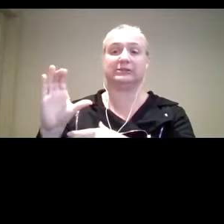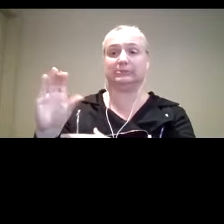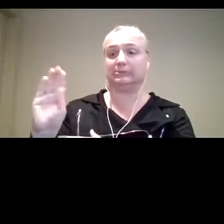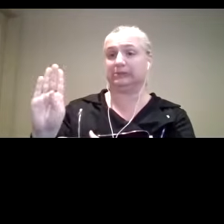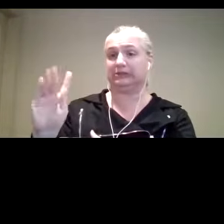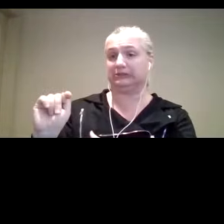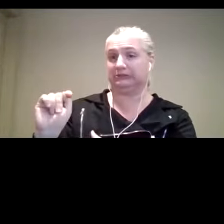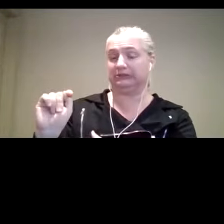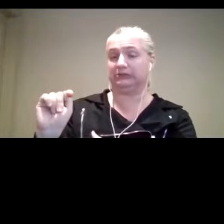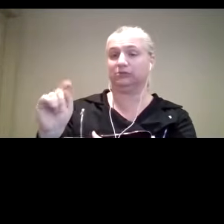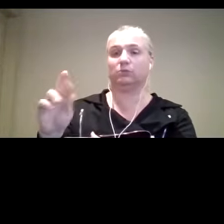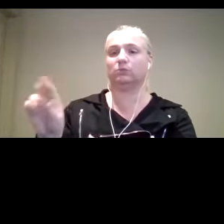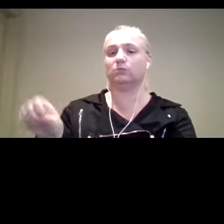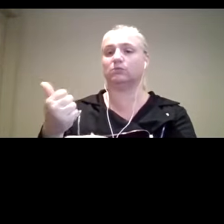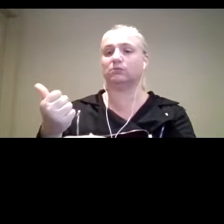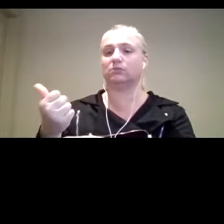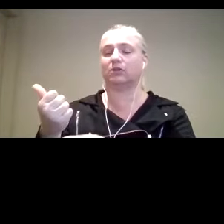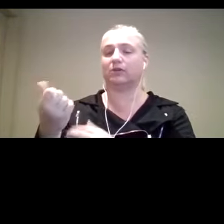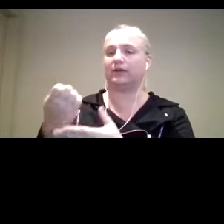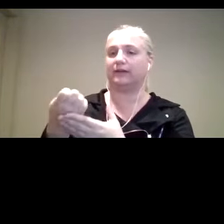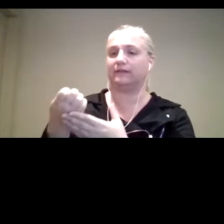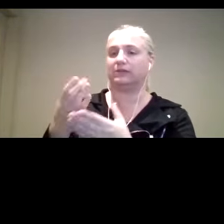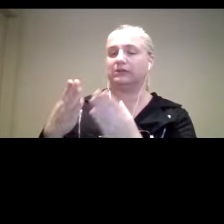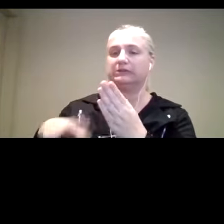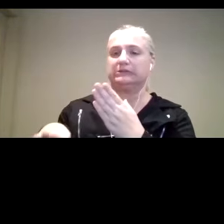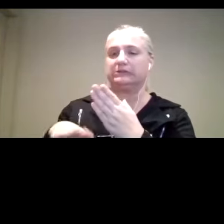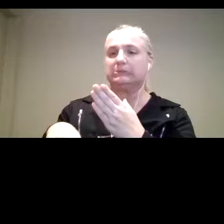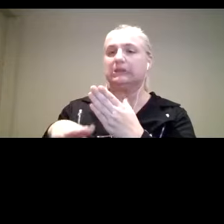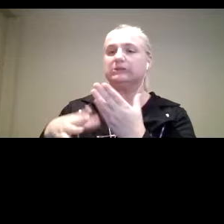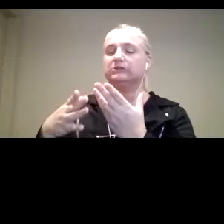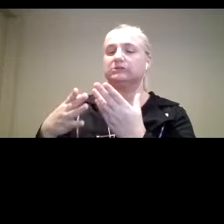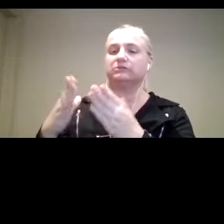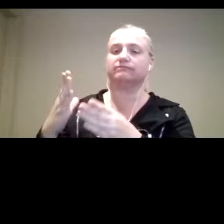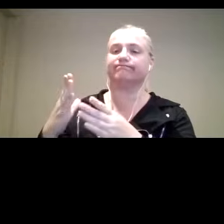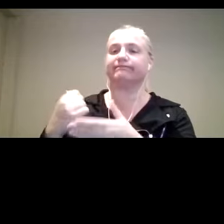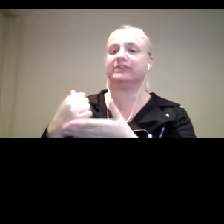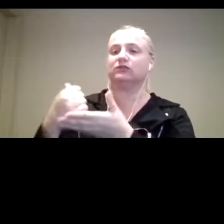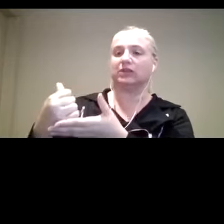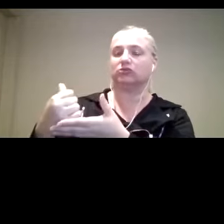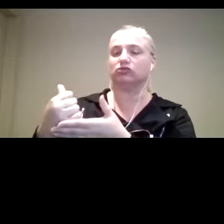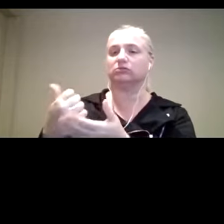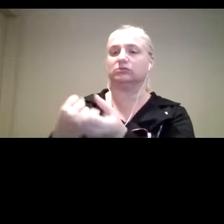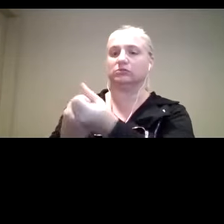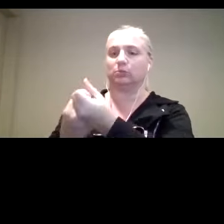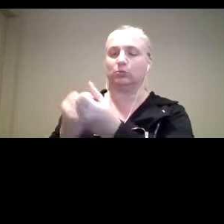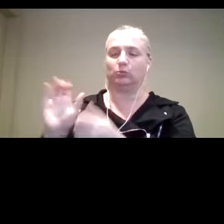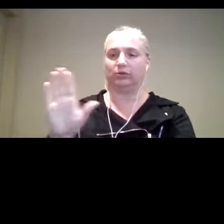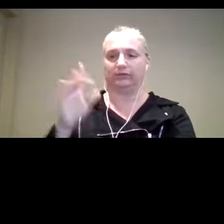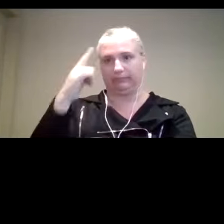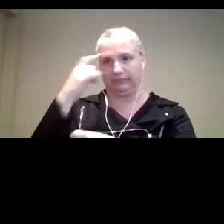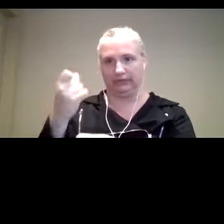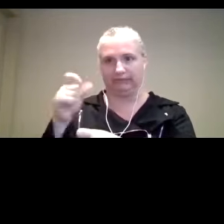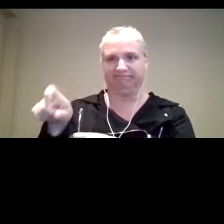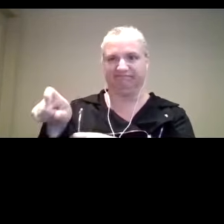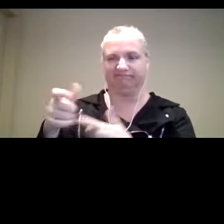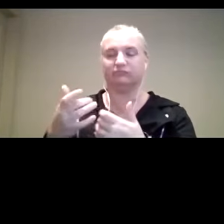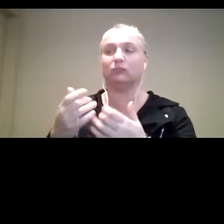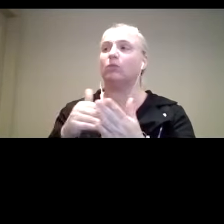or other types of evidence-based interventions to support that mental health need. And a lot of times what we're gonna have